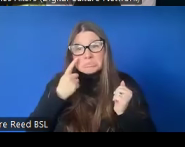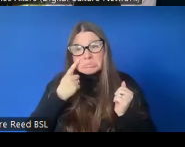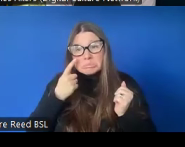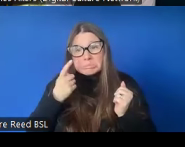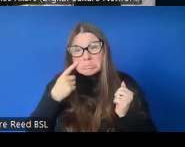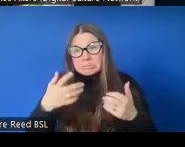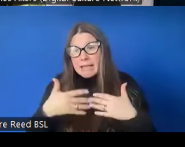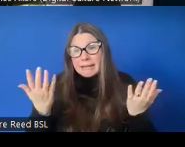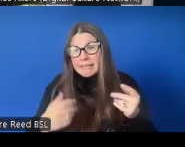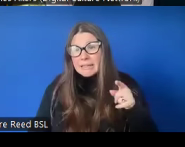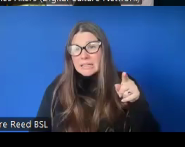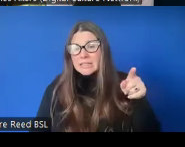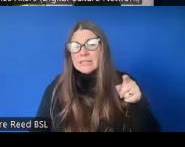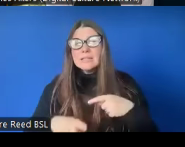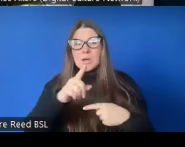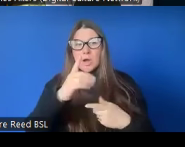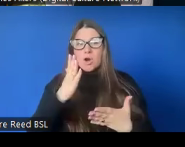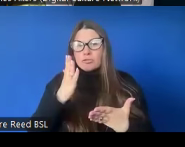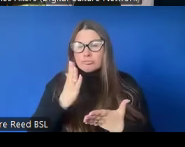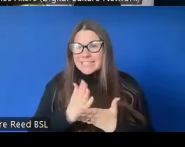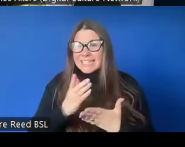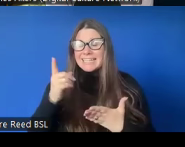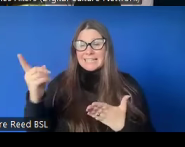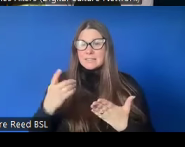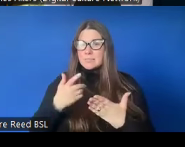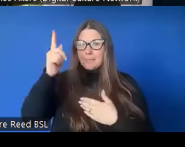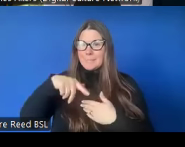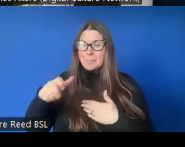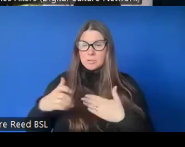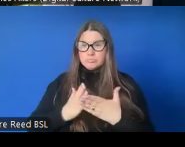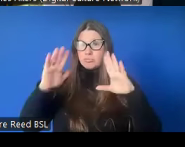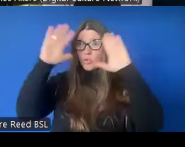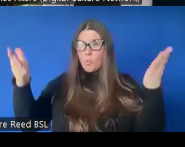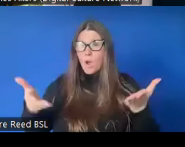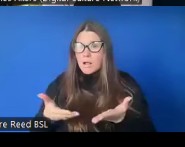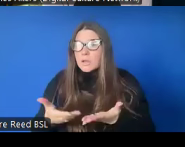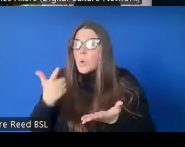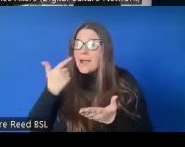It's about what people are searching for across the world. You can be specific for England if you wanted to.